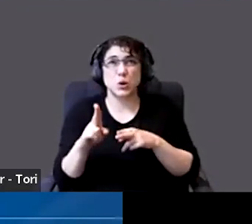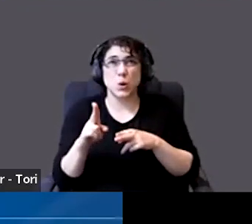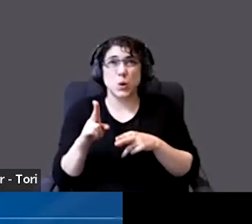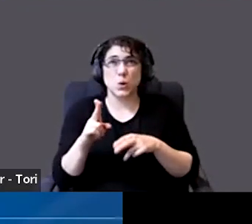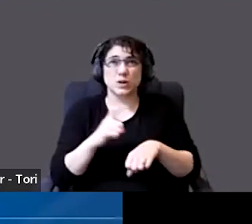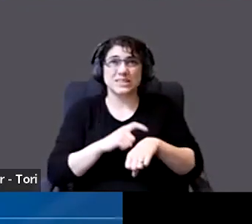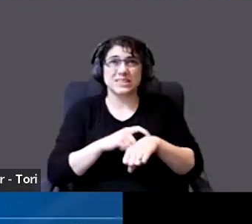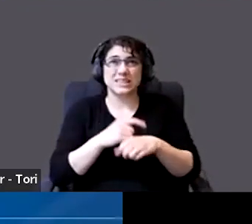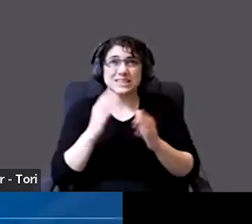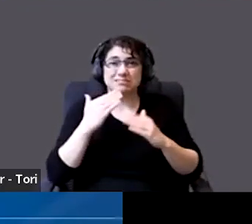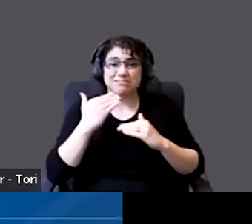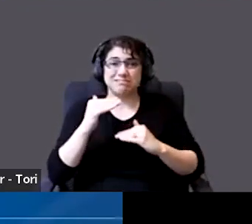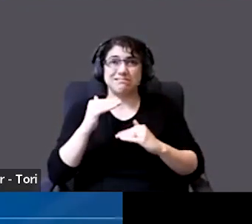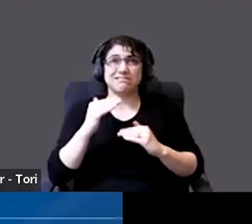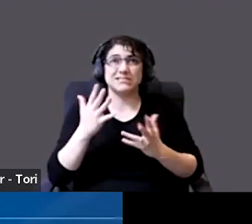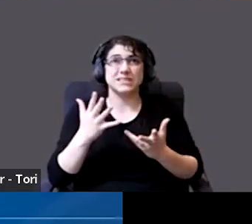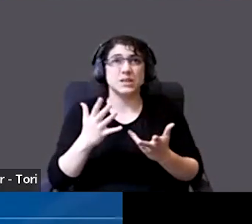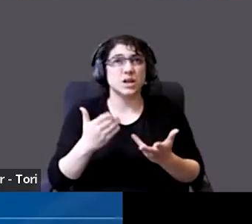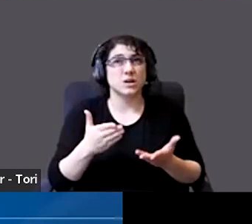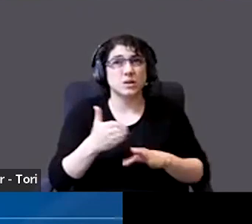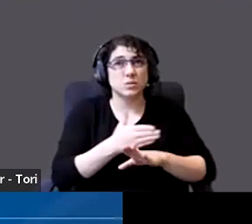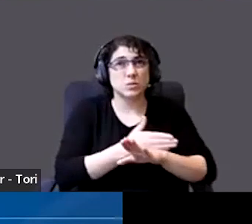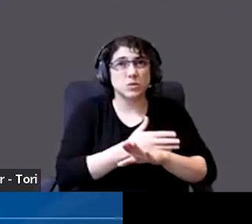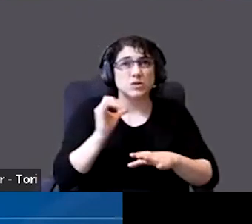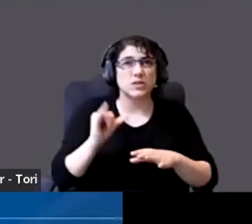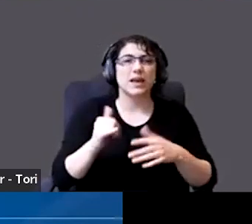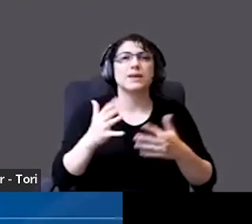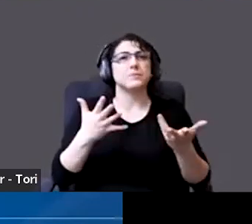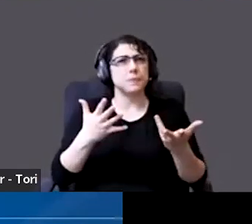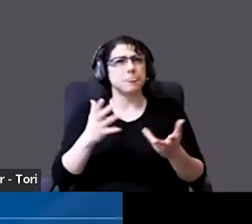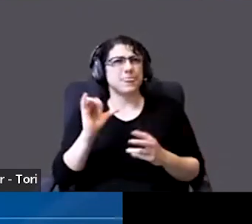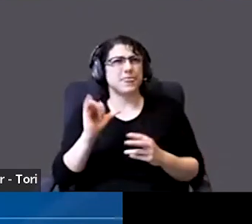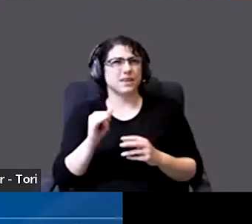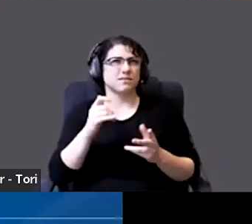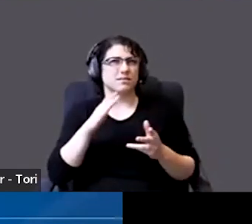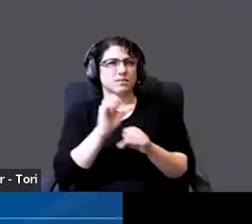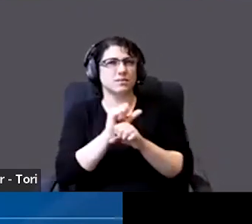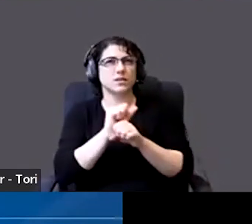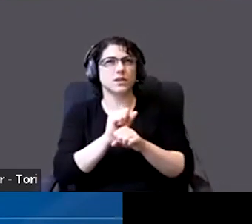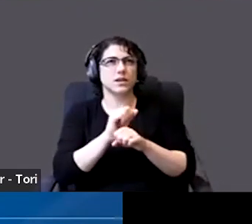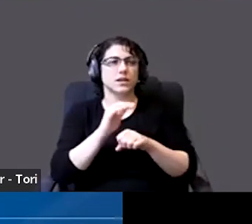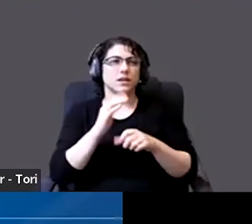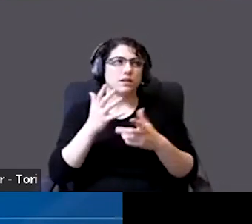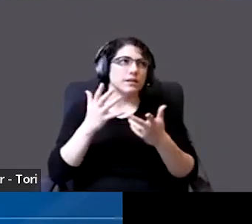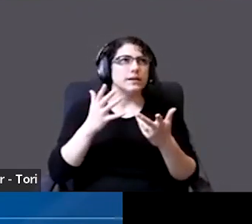That's something that we're certainly working on. I think we've got good ideas on that. So we kind of put ourselves together and said,